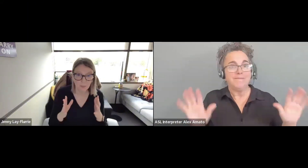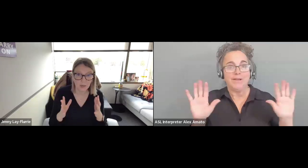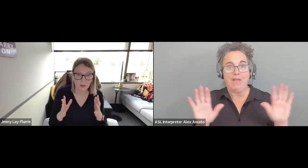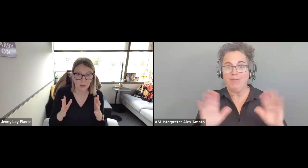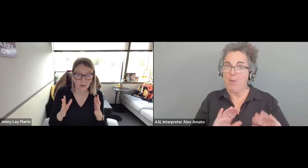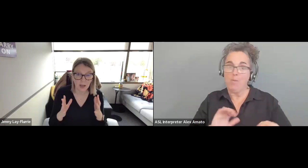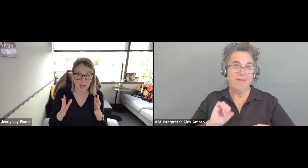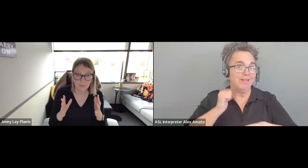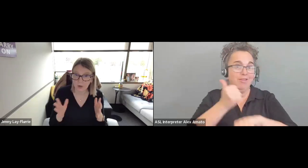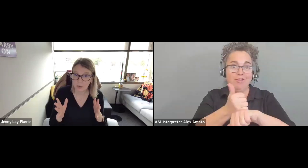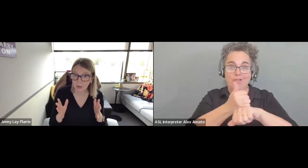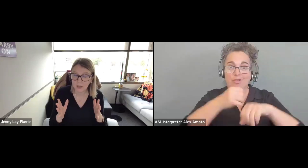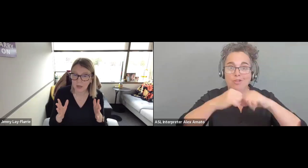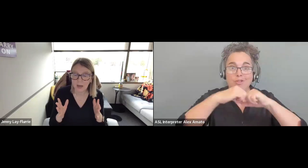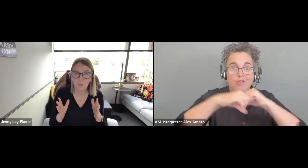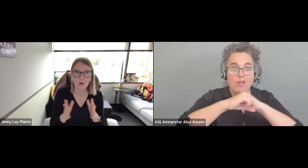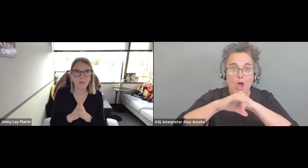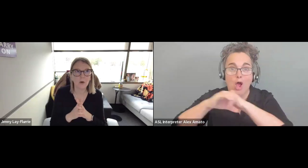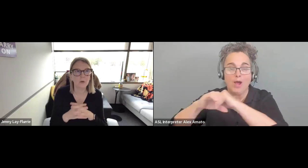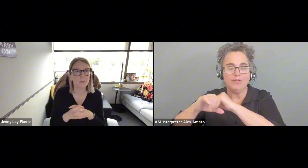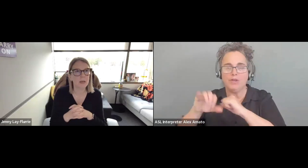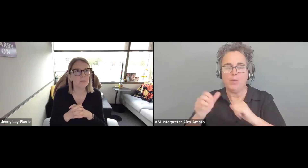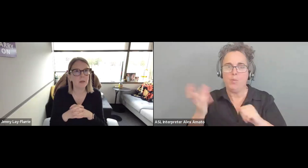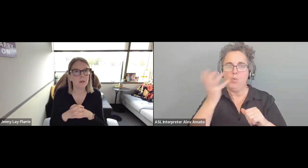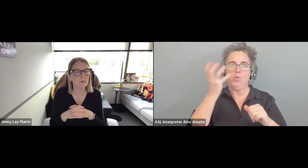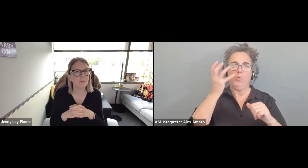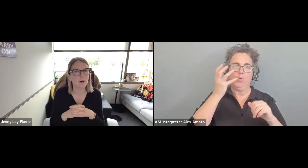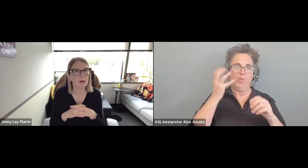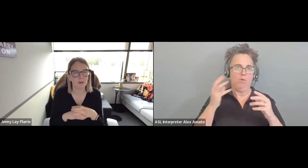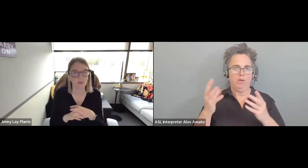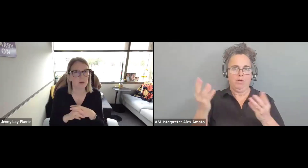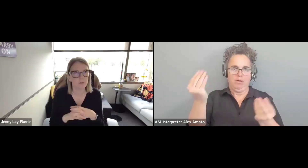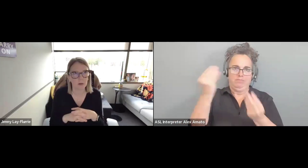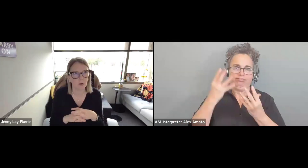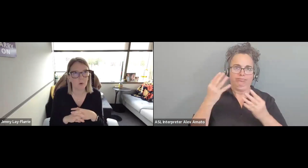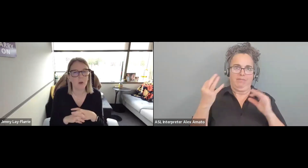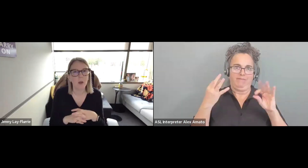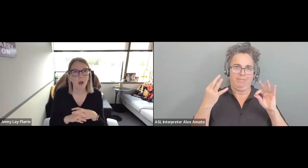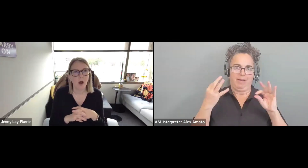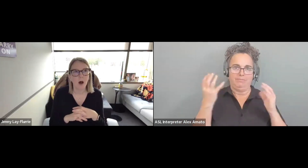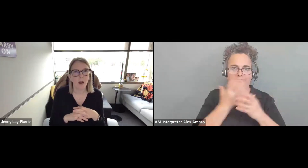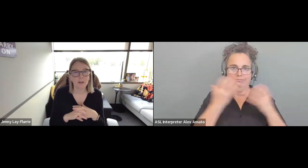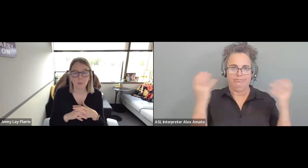and then we have very quick learning. And one of those, maybe five plus years ago